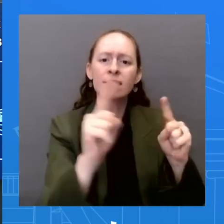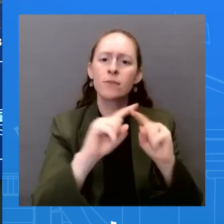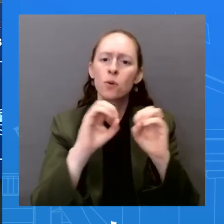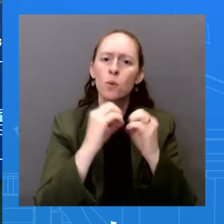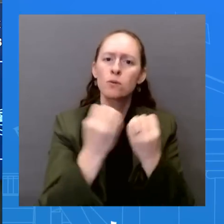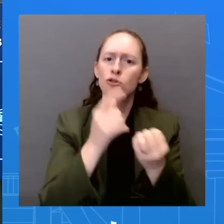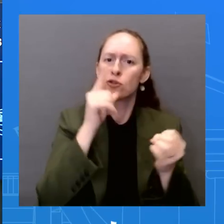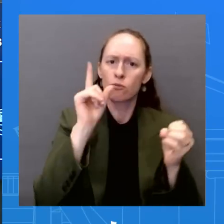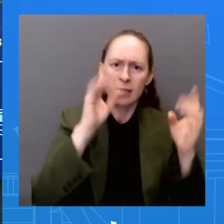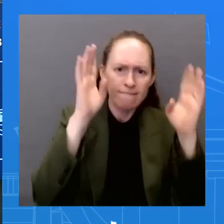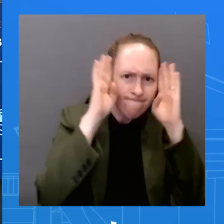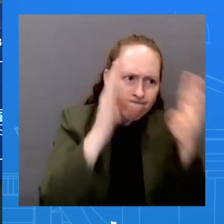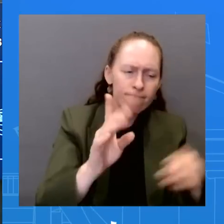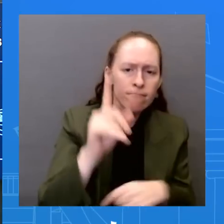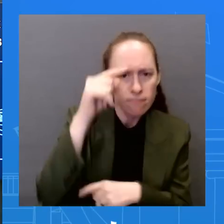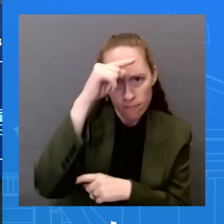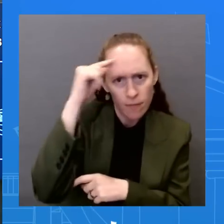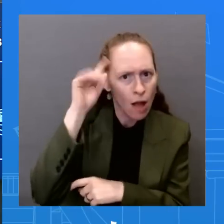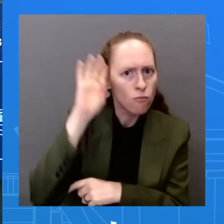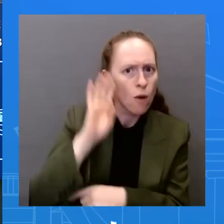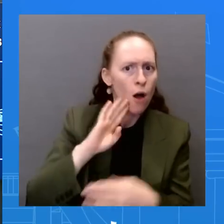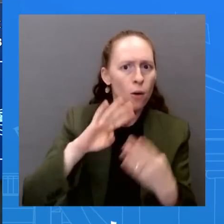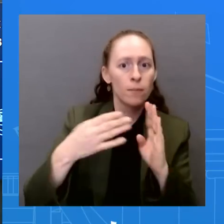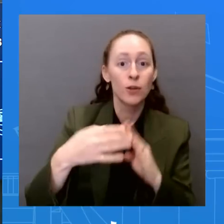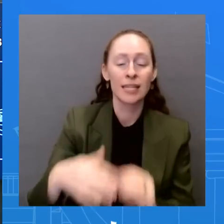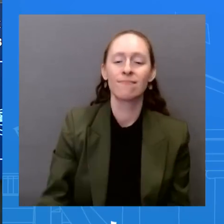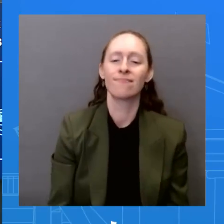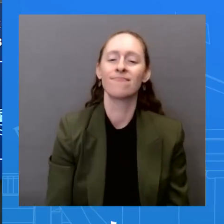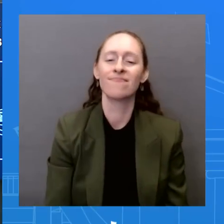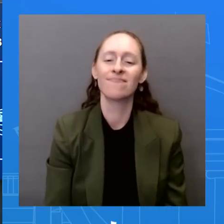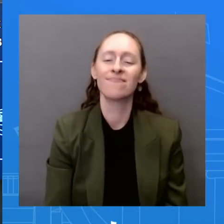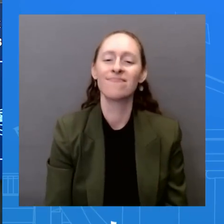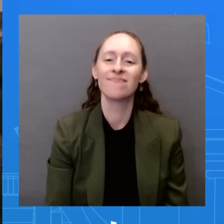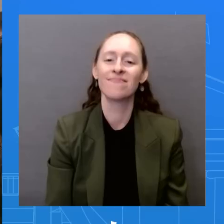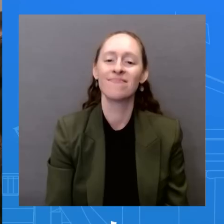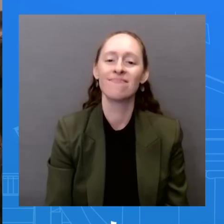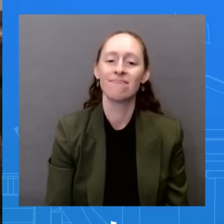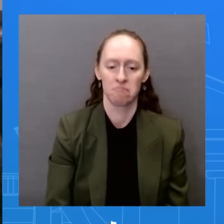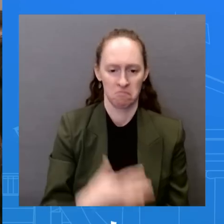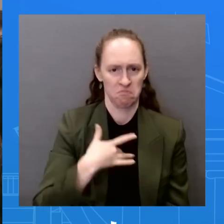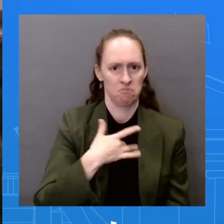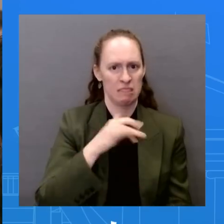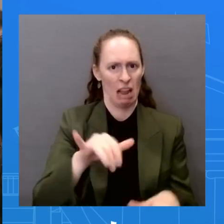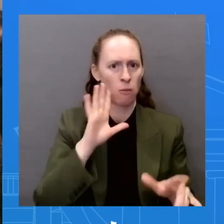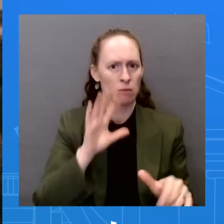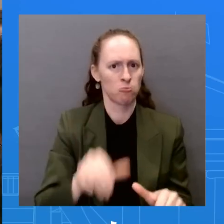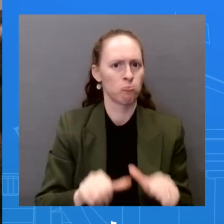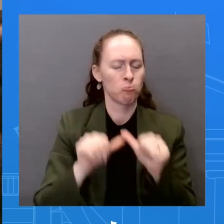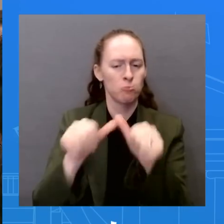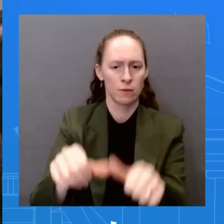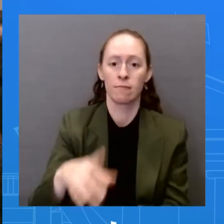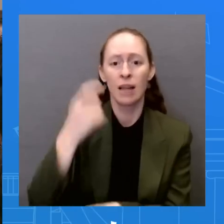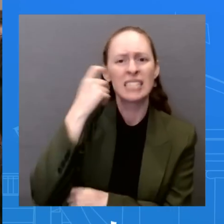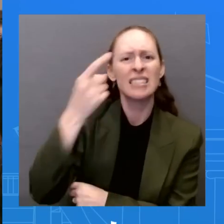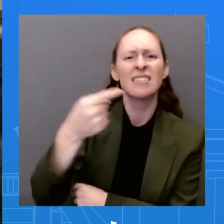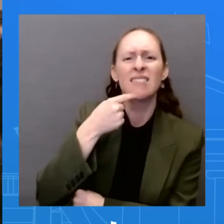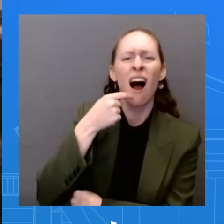the new vaccine numbers emerging over the next few weeks. The Press: I know you said Black Pride, Atlanta, but are there any other organizations that you can mention? Dr. Daskalakis: So Black Pride